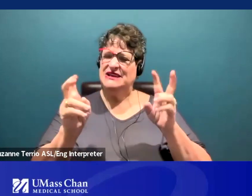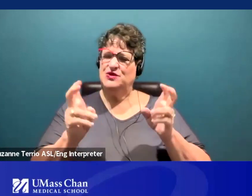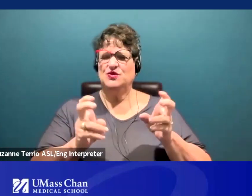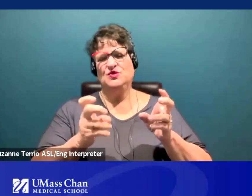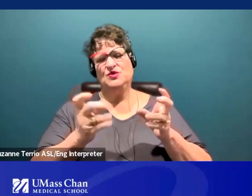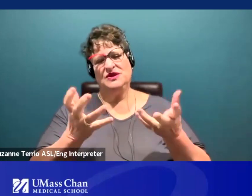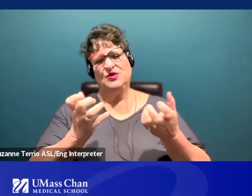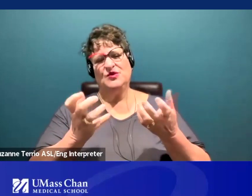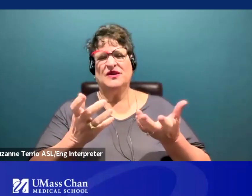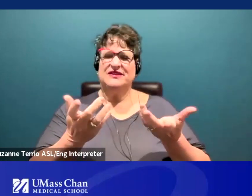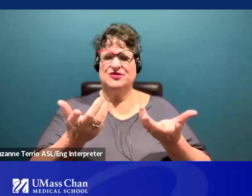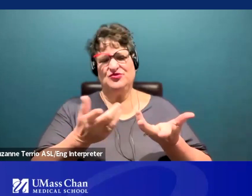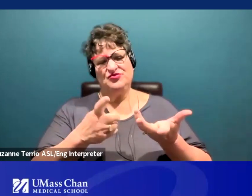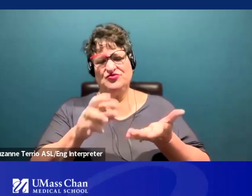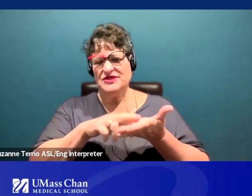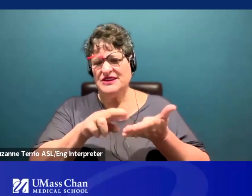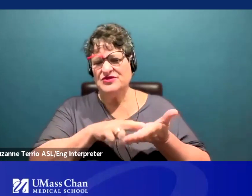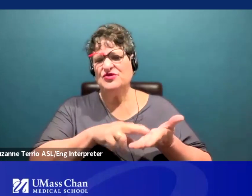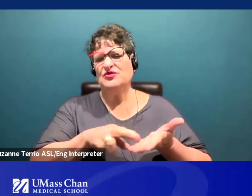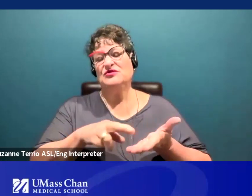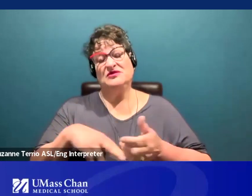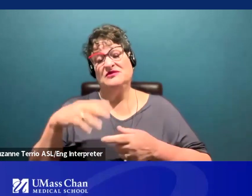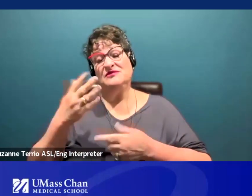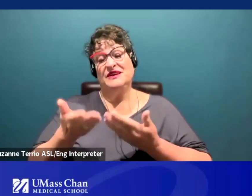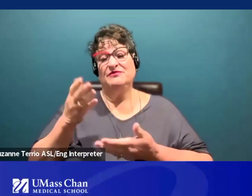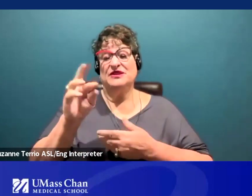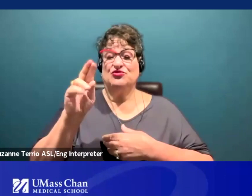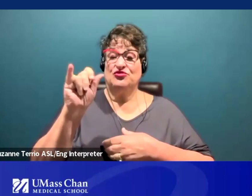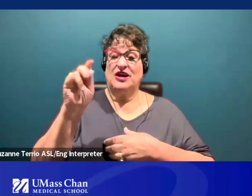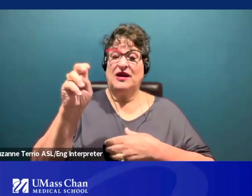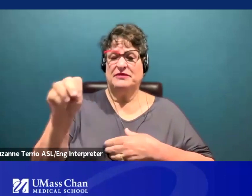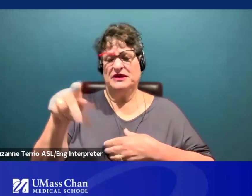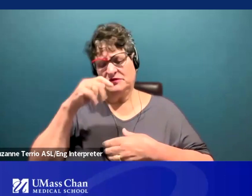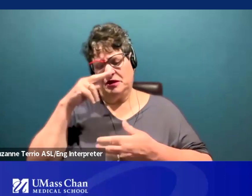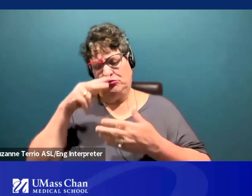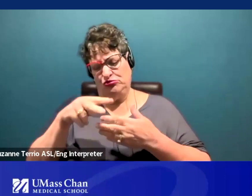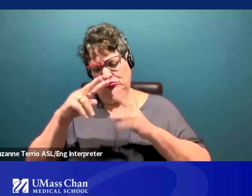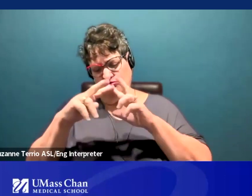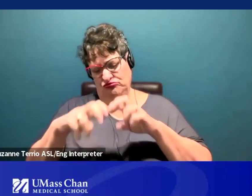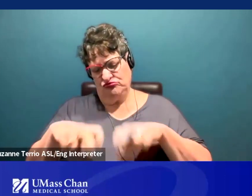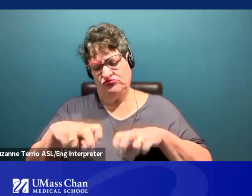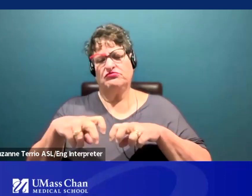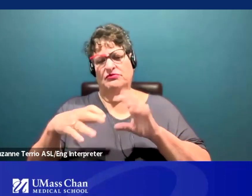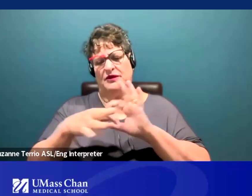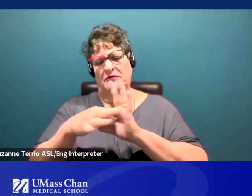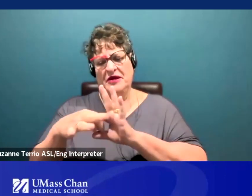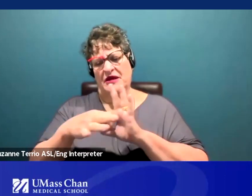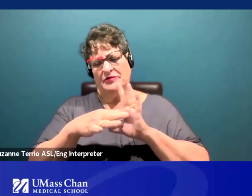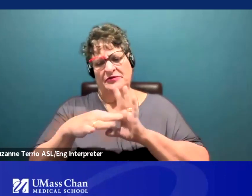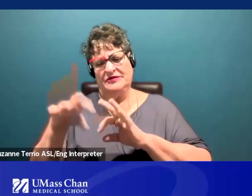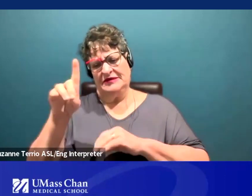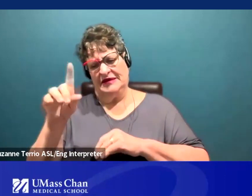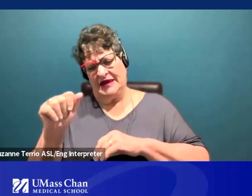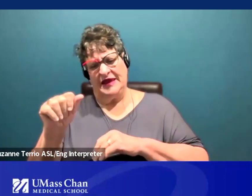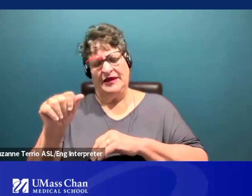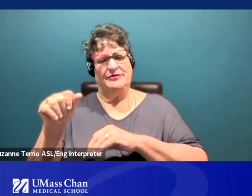let's actually look at the bond between disabled parents or not, that article might not exist. And also, National Council for Disabilities